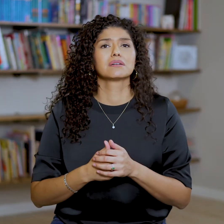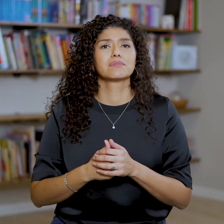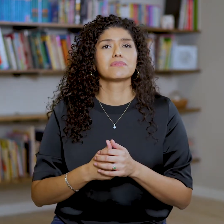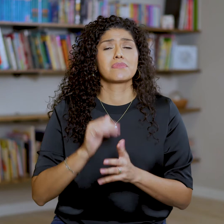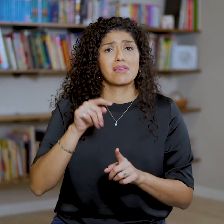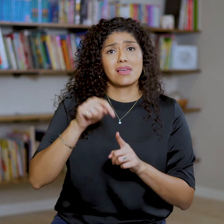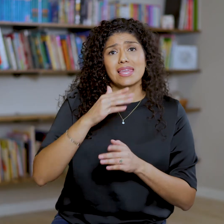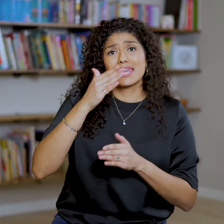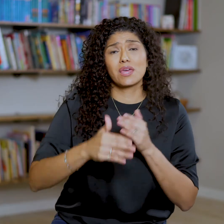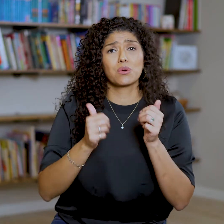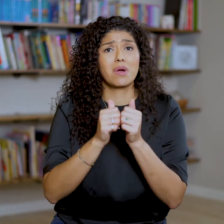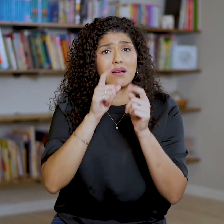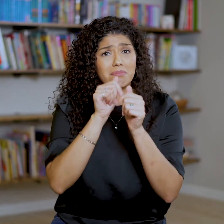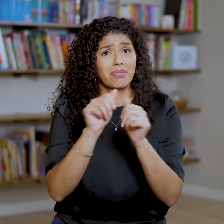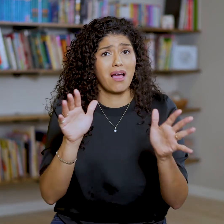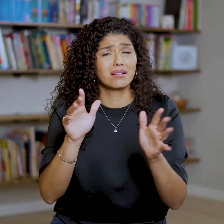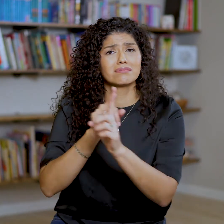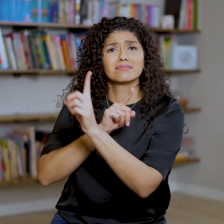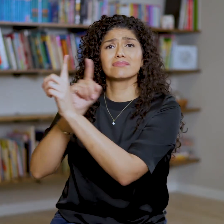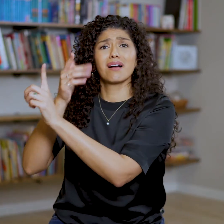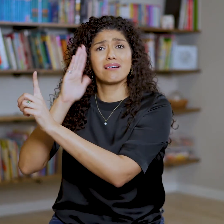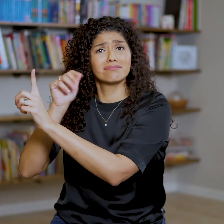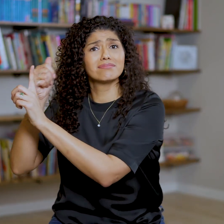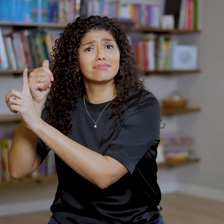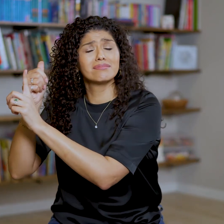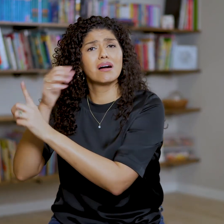He ends with a blessing toward God Himself